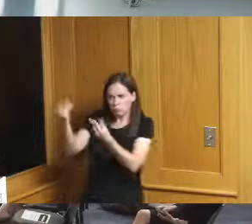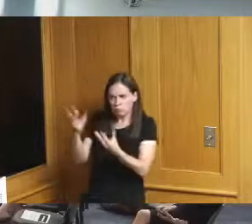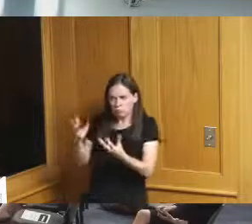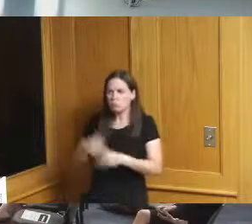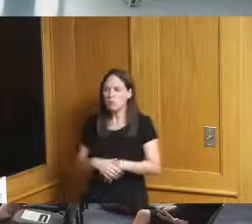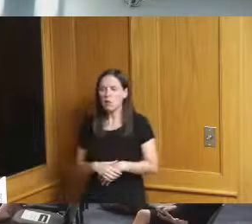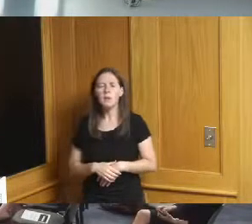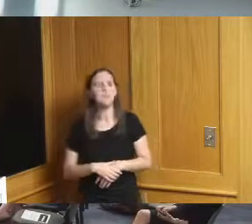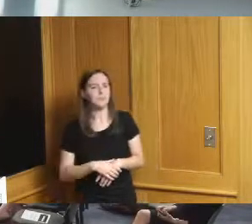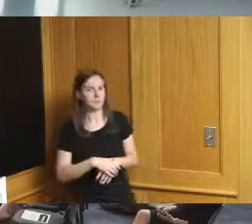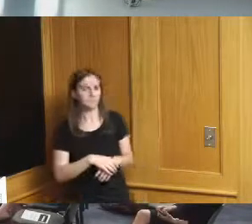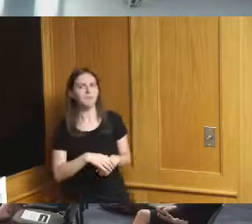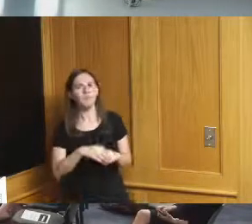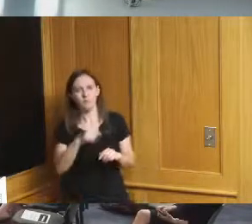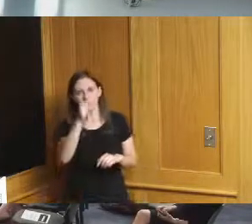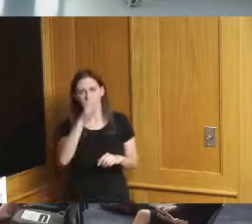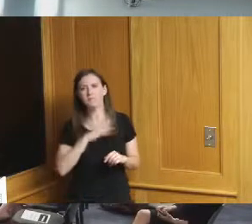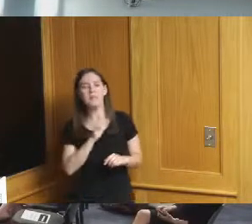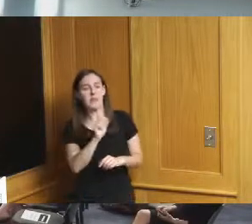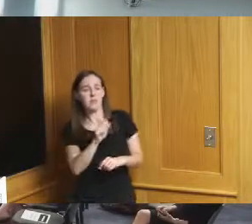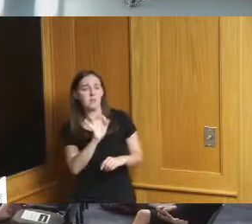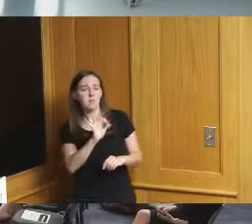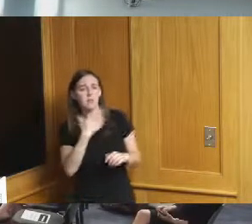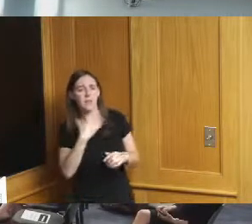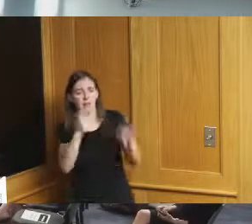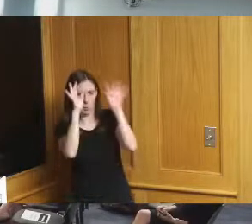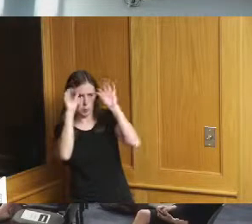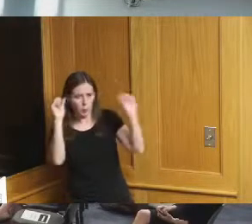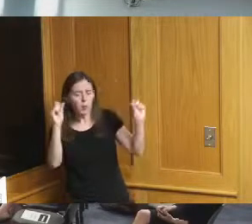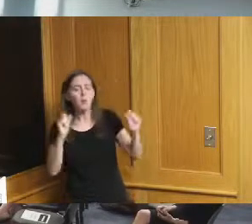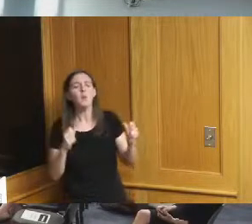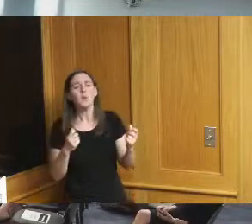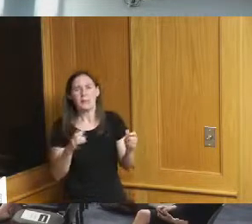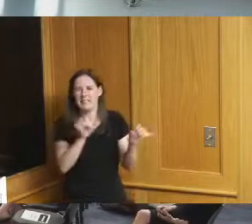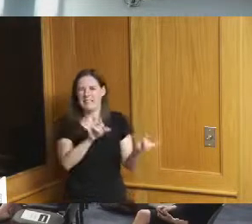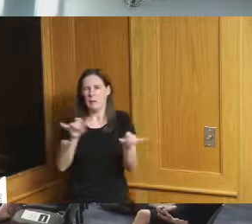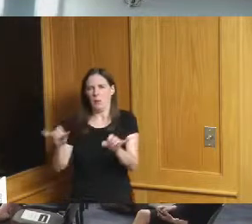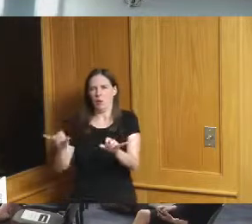thank you Madam President yes so similar to what Commissioner Kesterman had just indicated